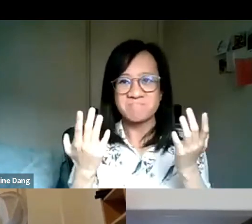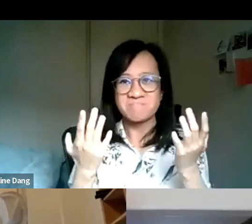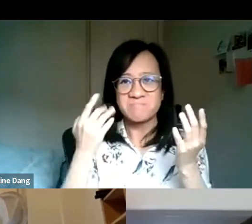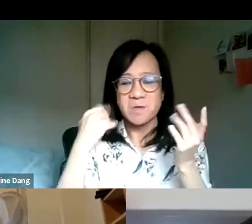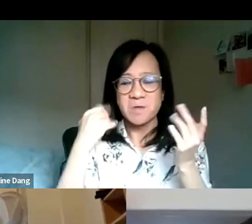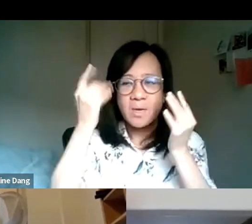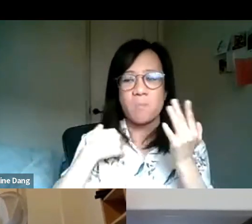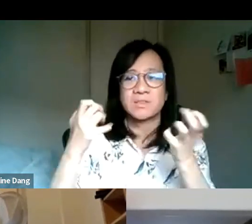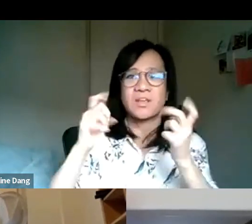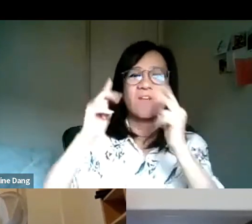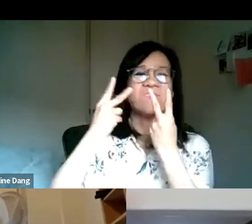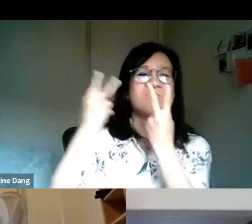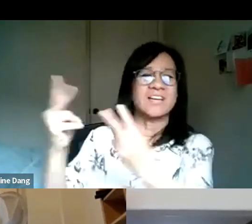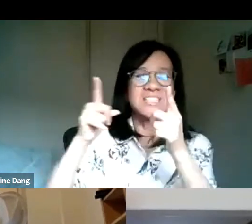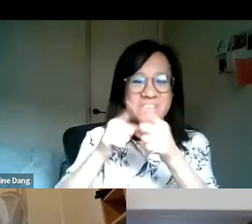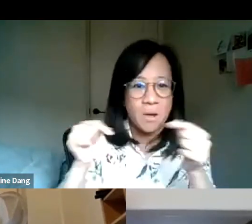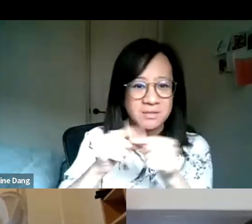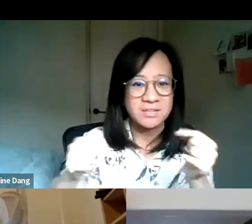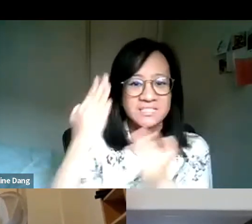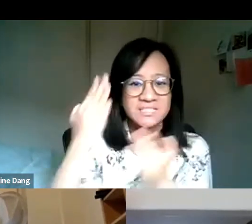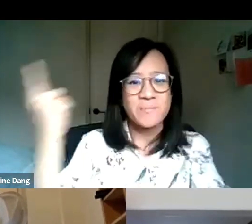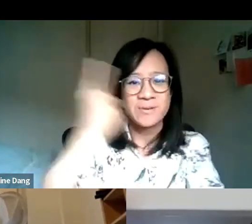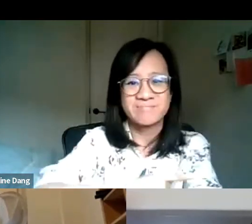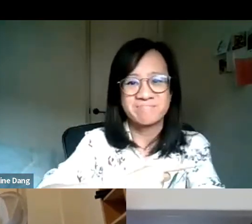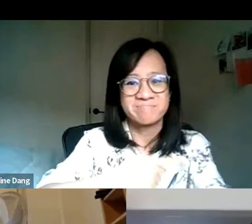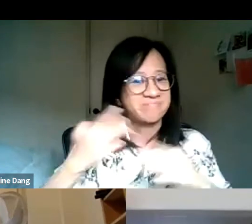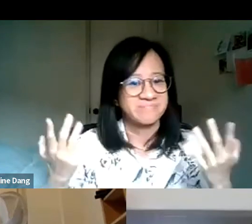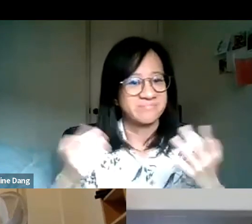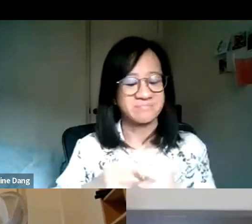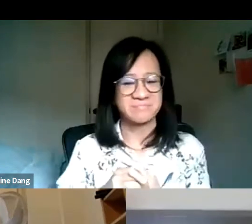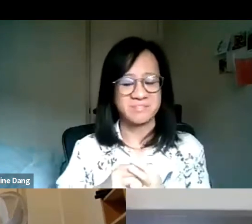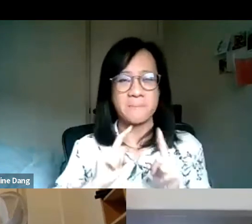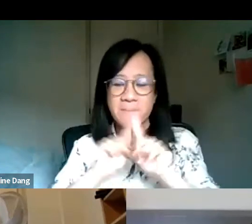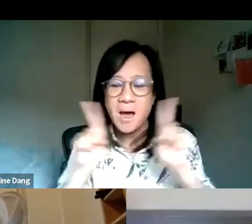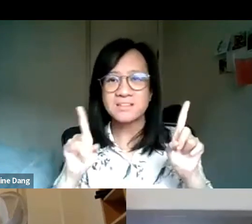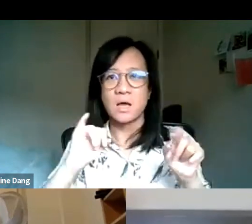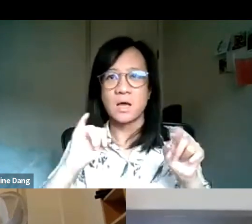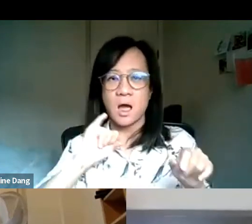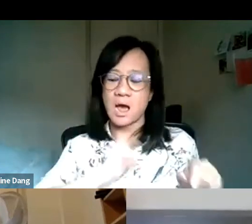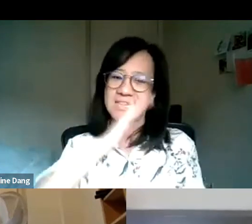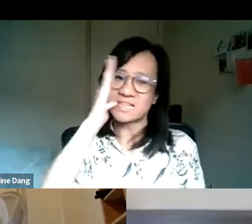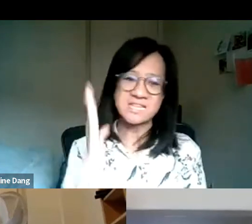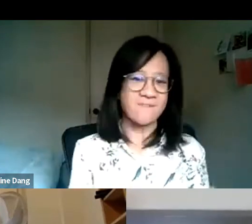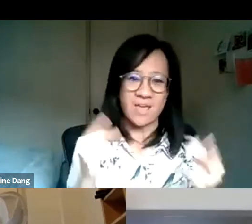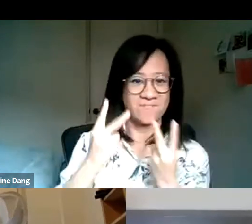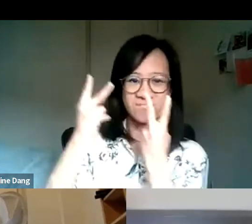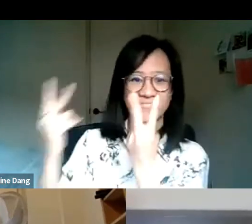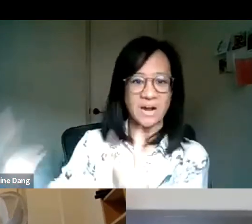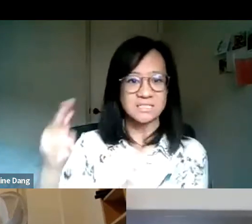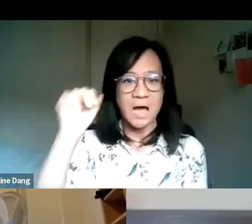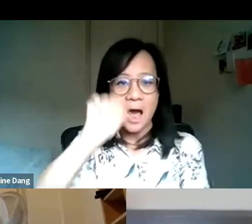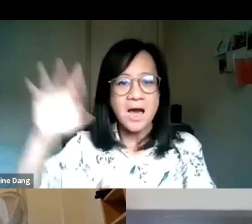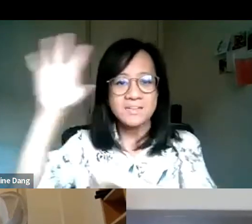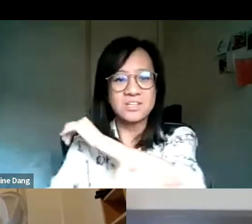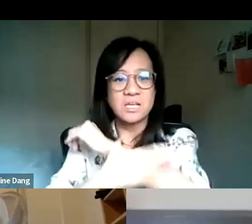always kind of isolated, and I did think maybe I could visit Japan someday but I never really